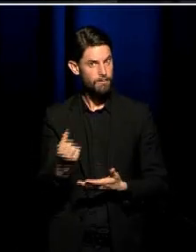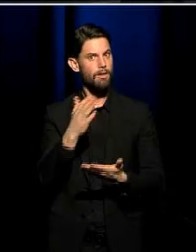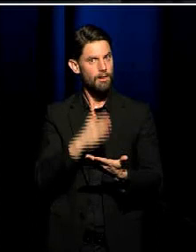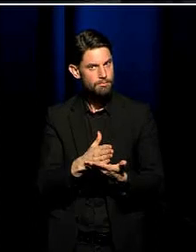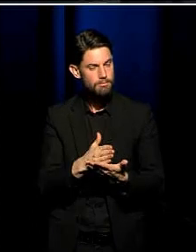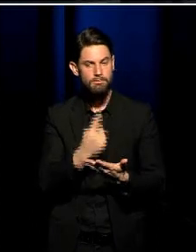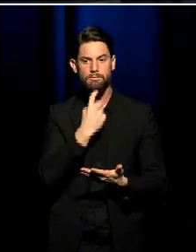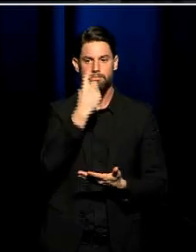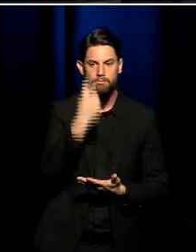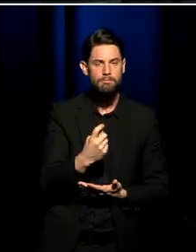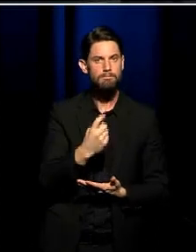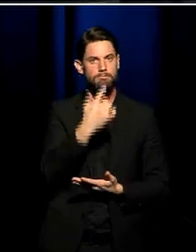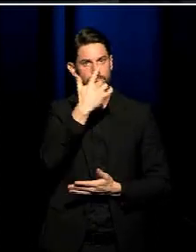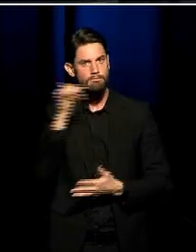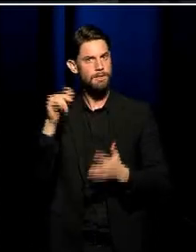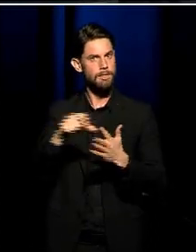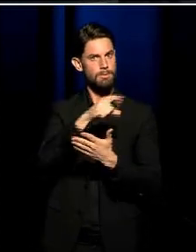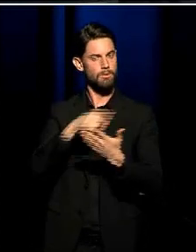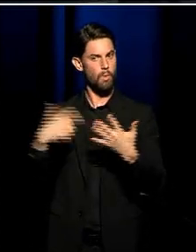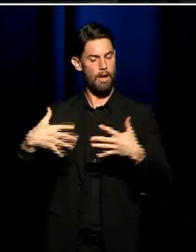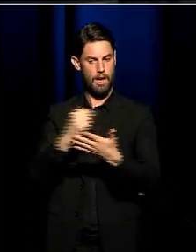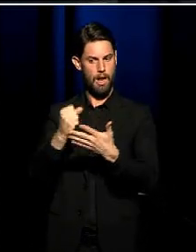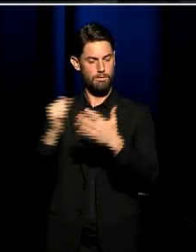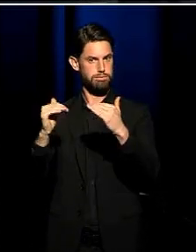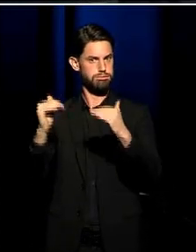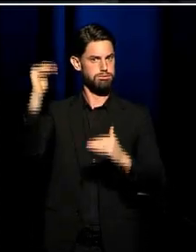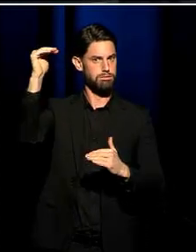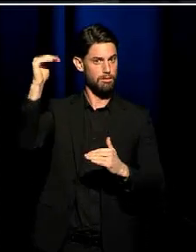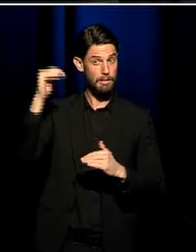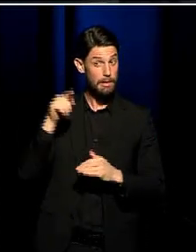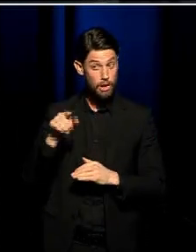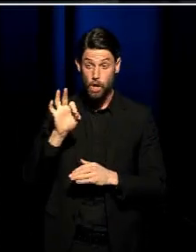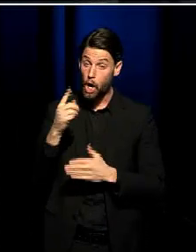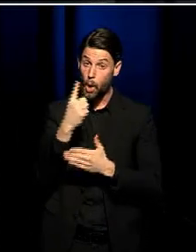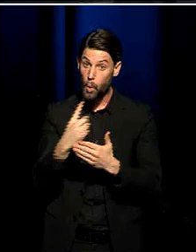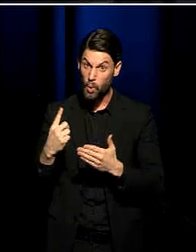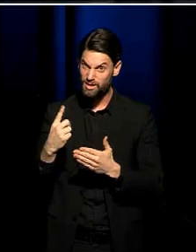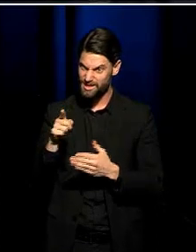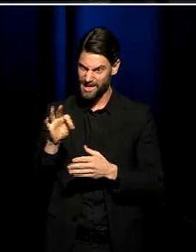disability. These numbers do not include First Nations people with disability who